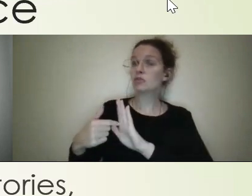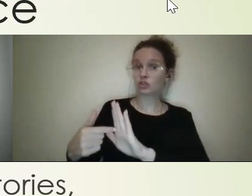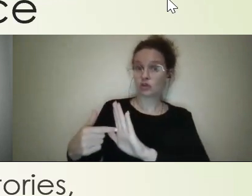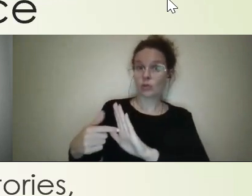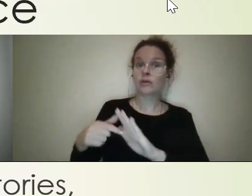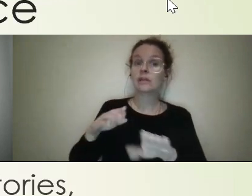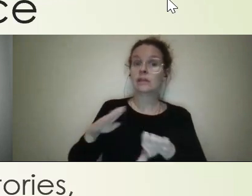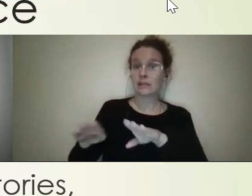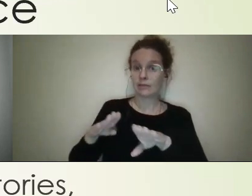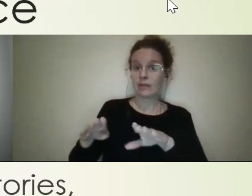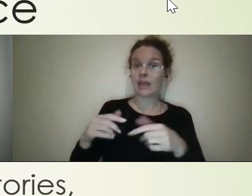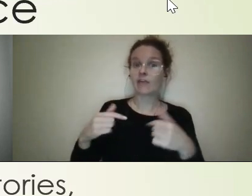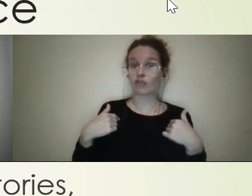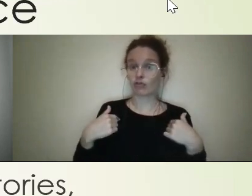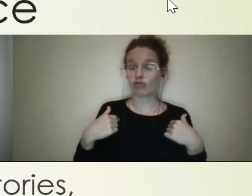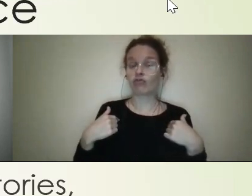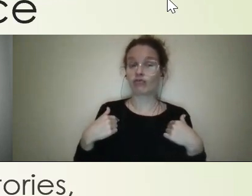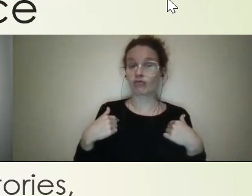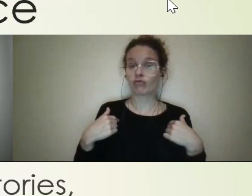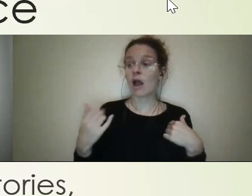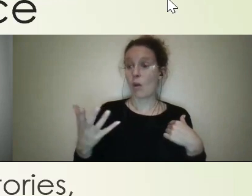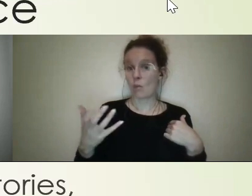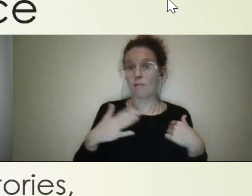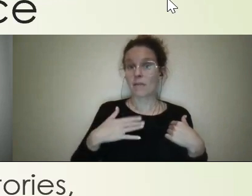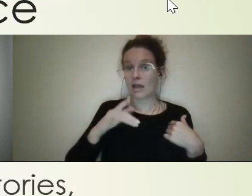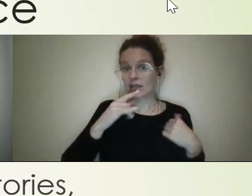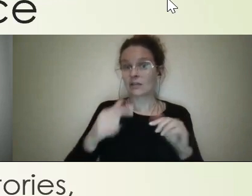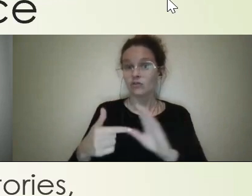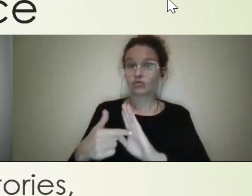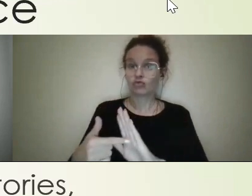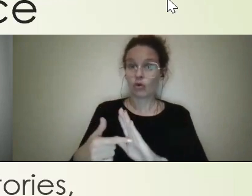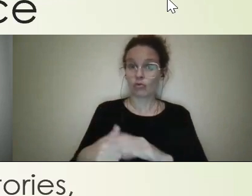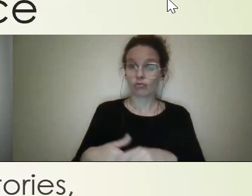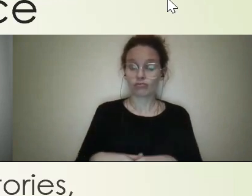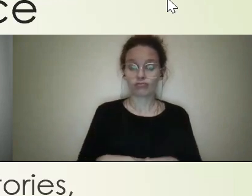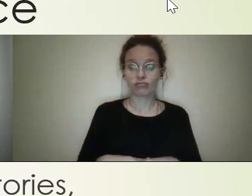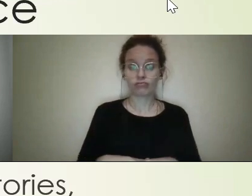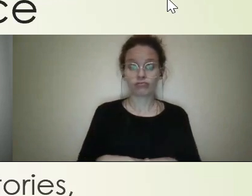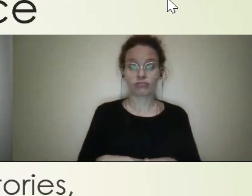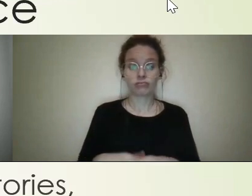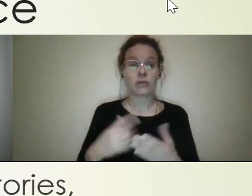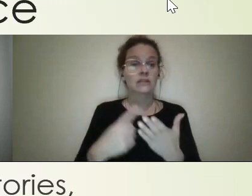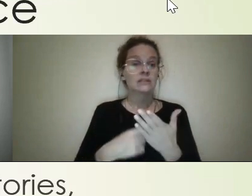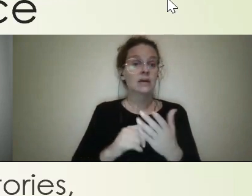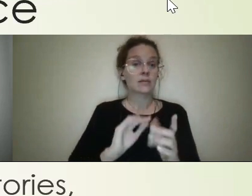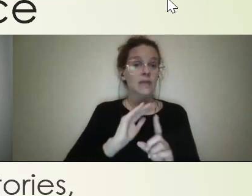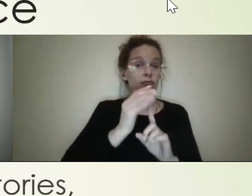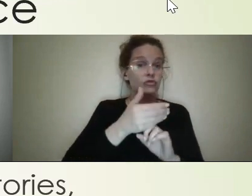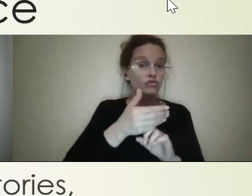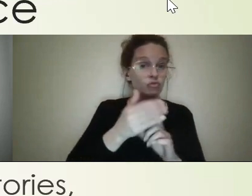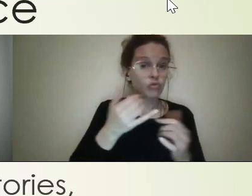that expectation. I also sometimes roleplay. I had to do that with my children;